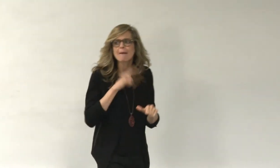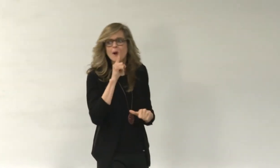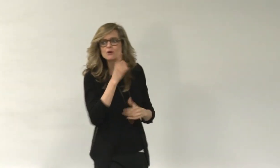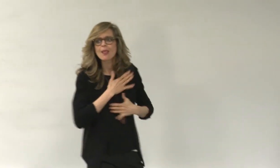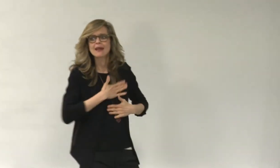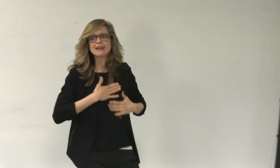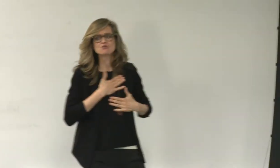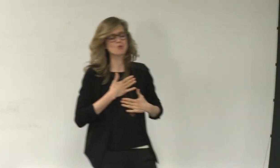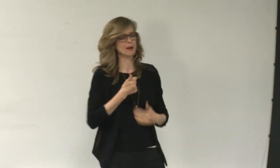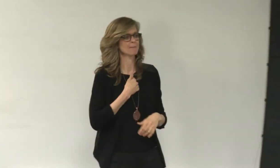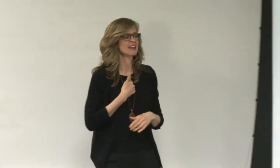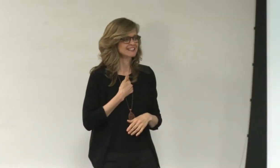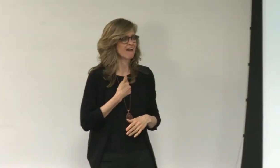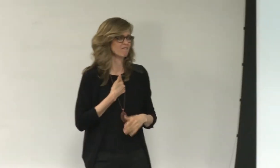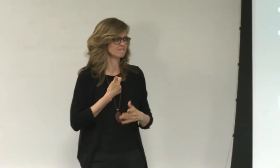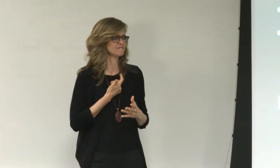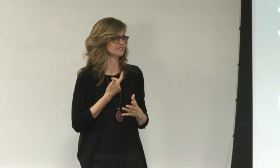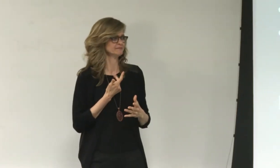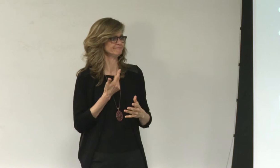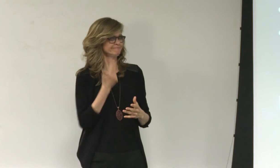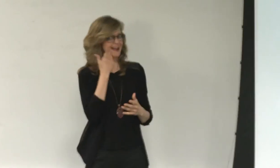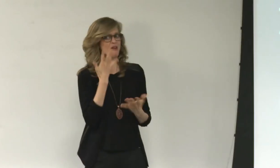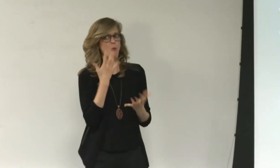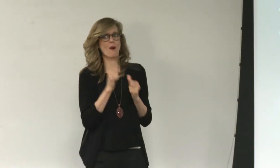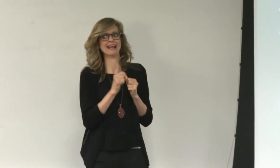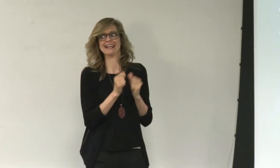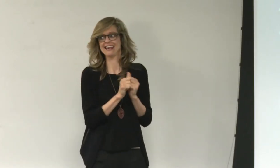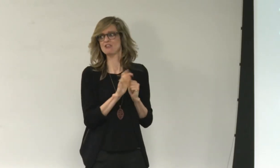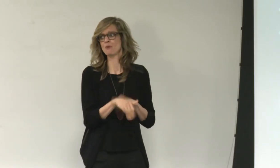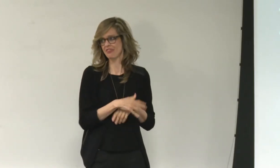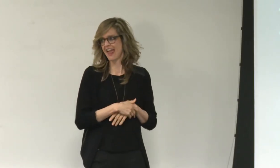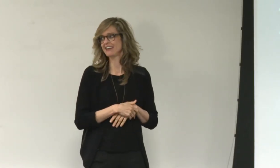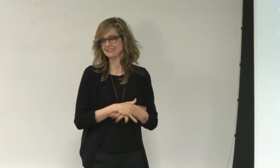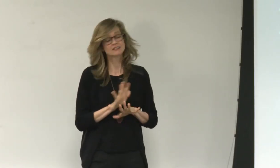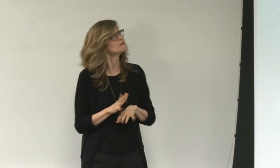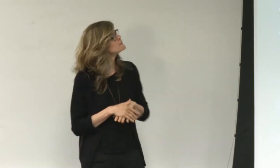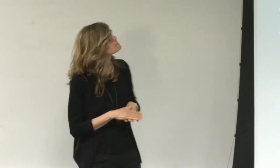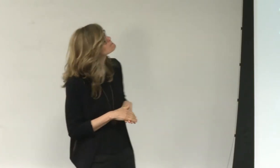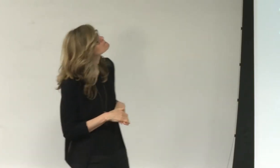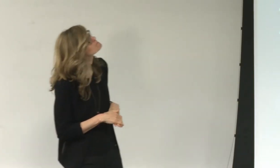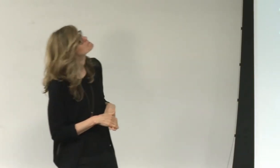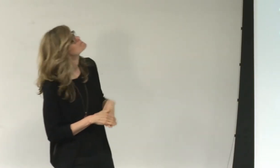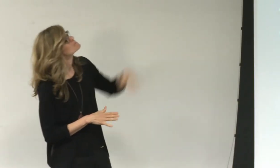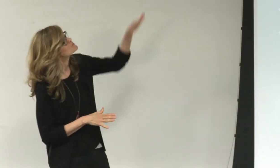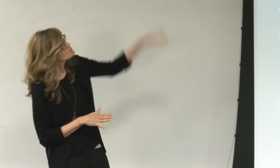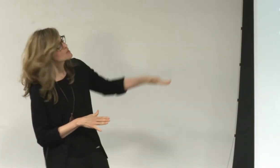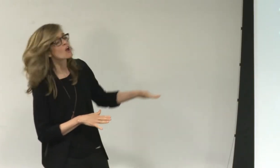SO, NOW, THIS WAS THE FIRST TIME I REALLY ENJOYED MYSELF, WORKING--DOING THIS TYPE OF WORK.